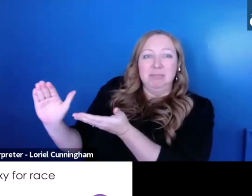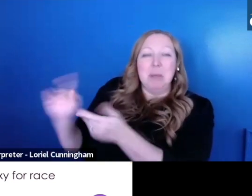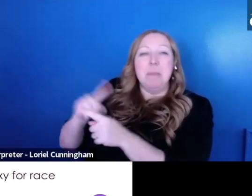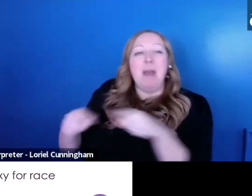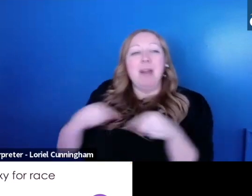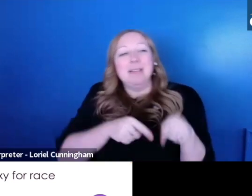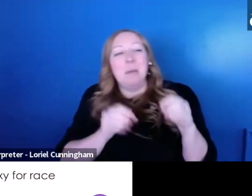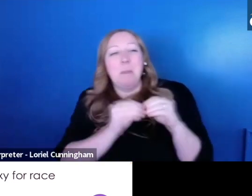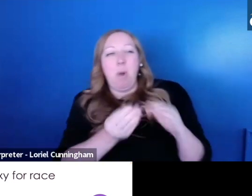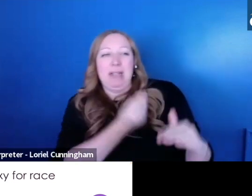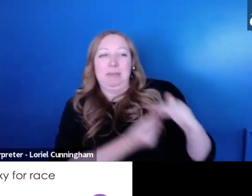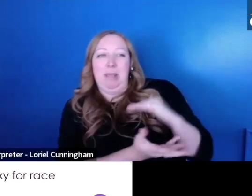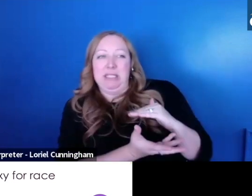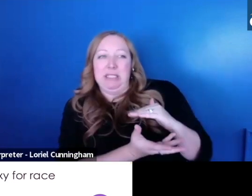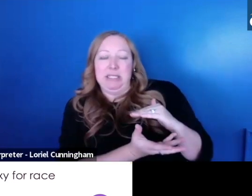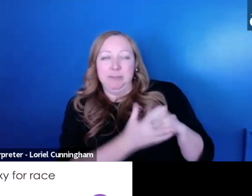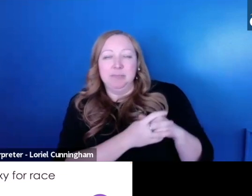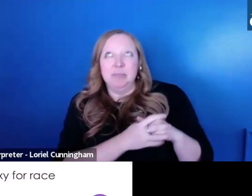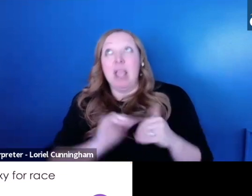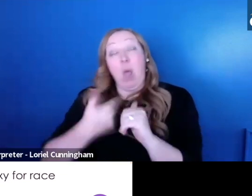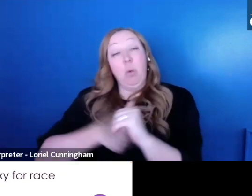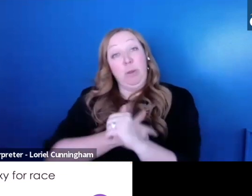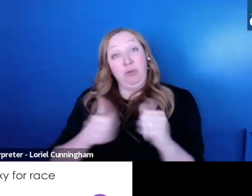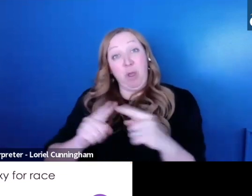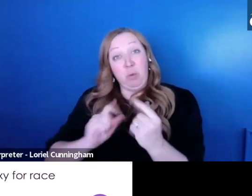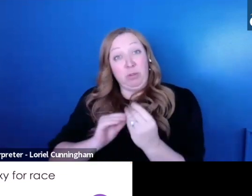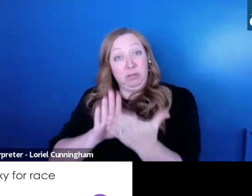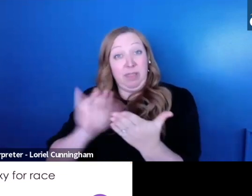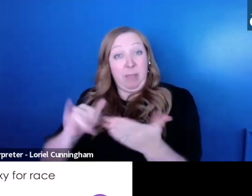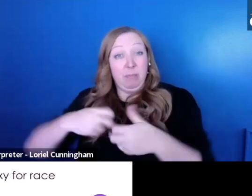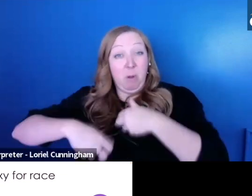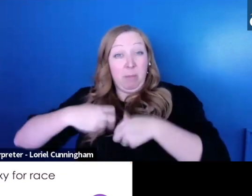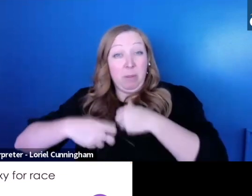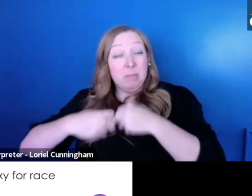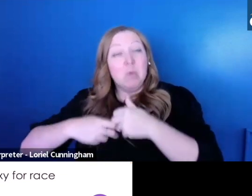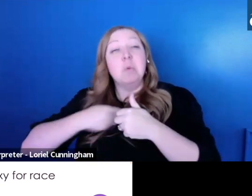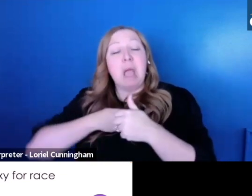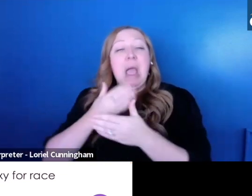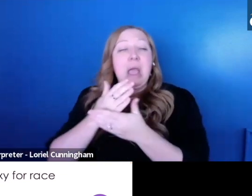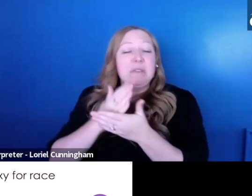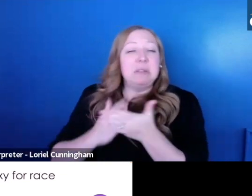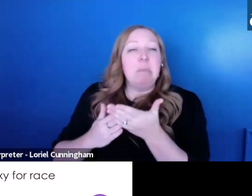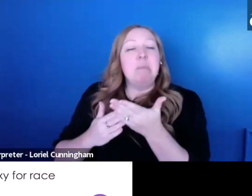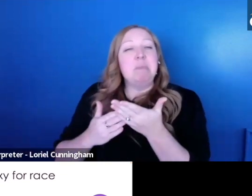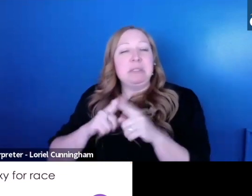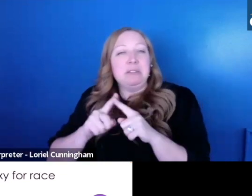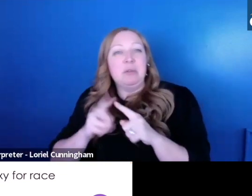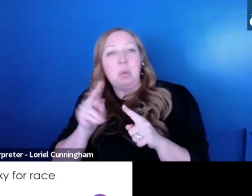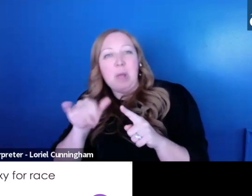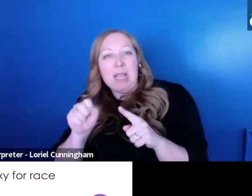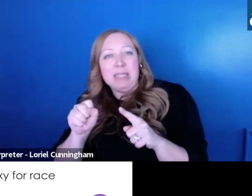tried to address this problem but there's this larger underlying normative question here. And that is how we build